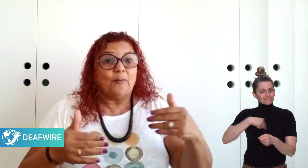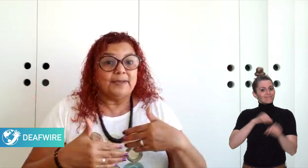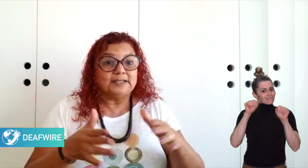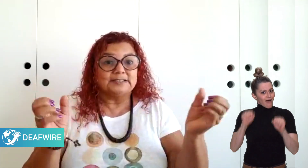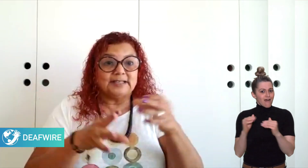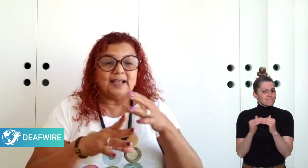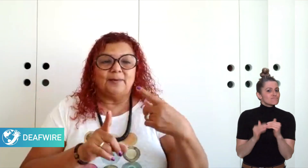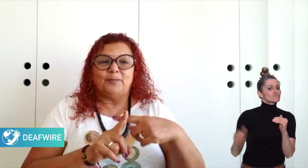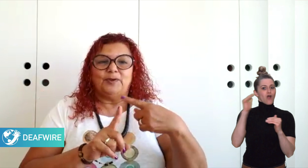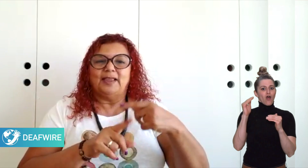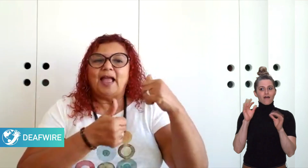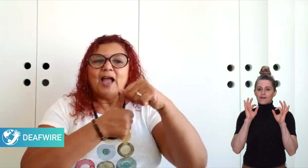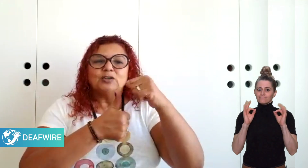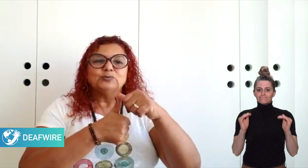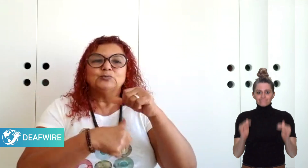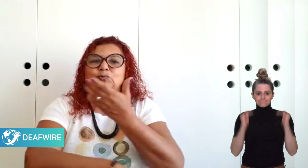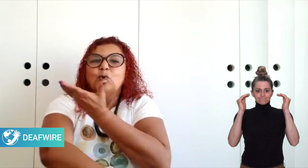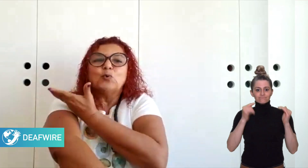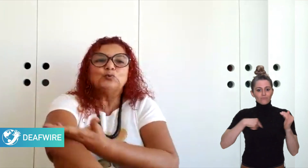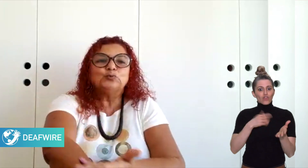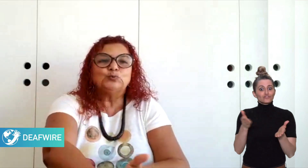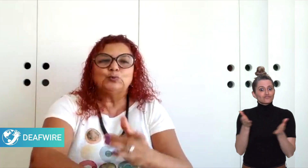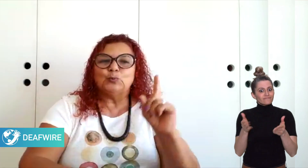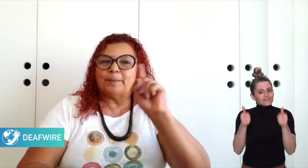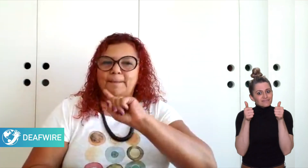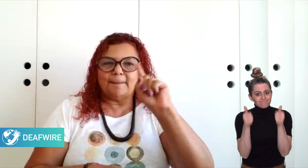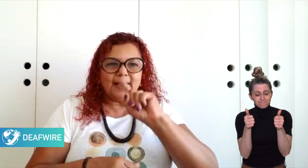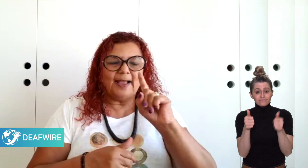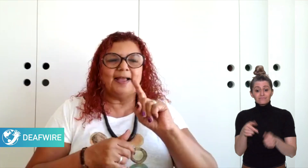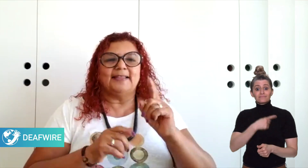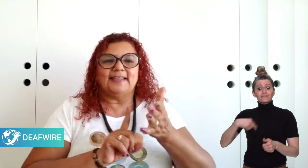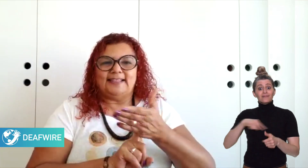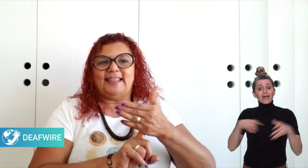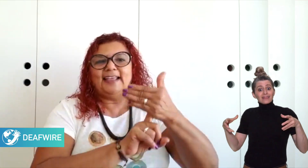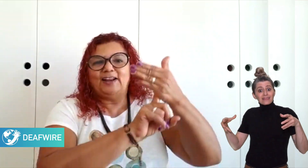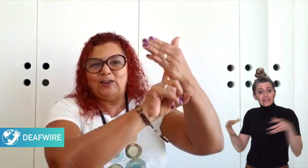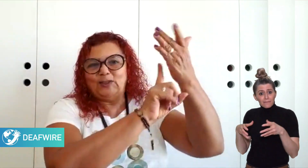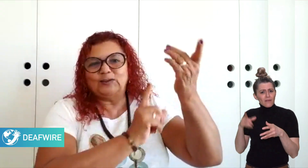technology in our services so now with more youth involvement,